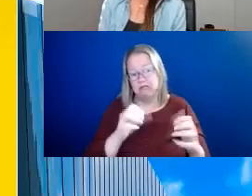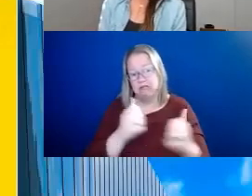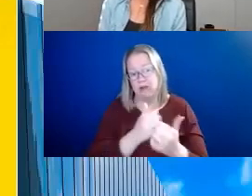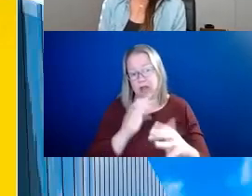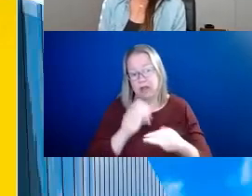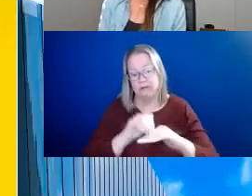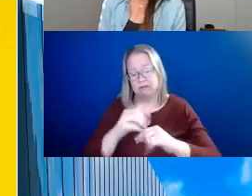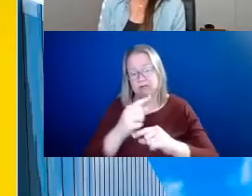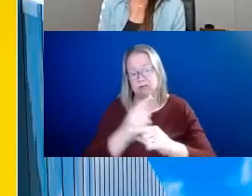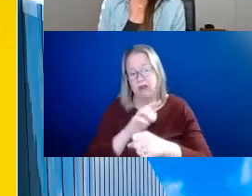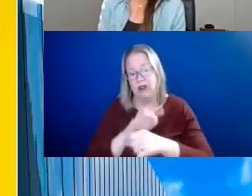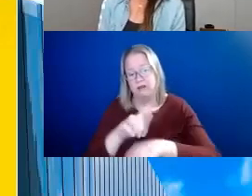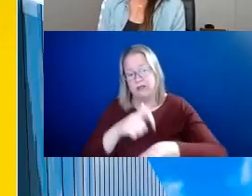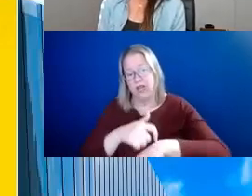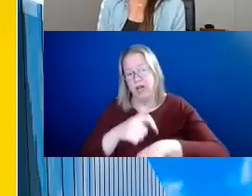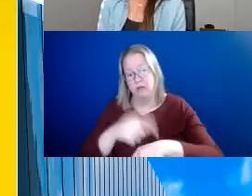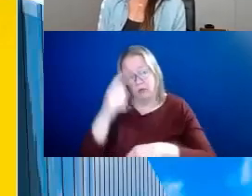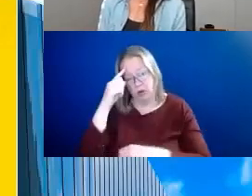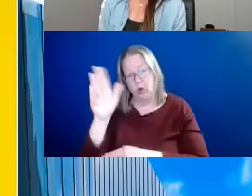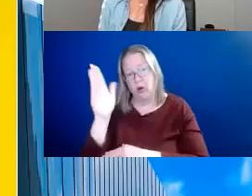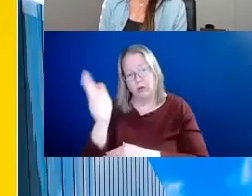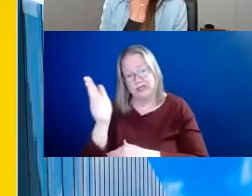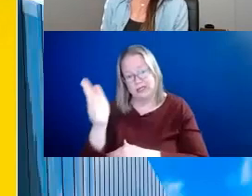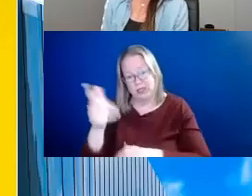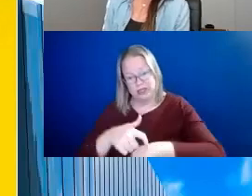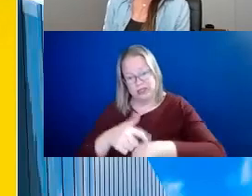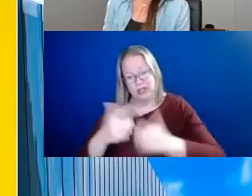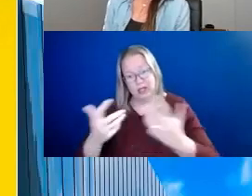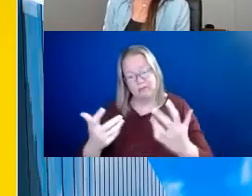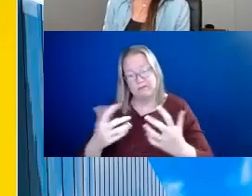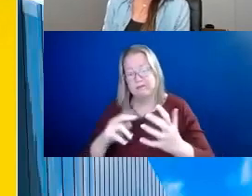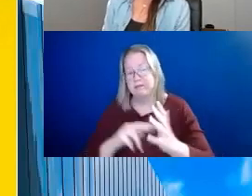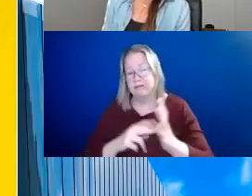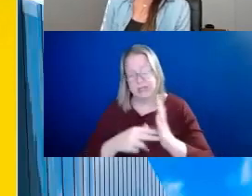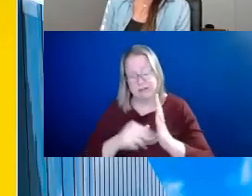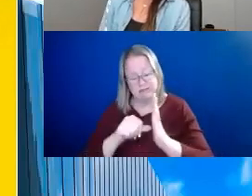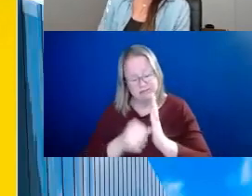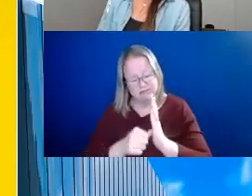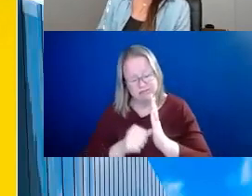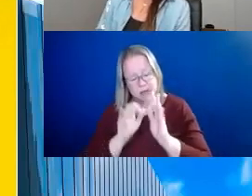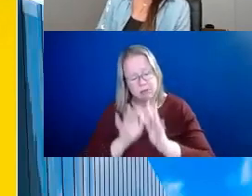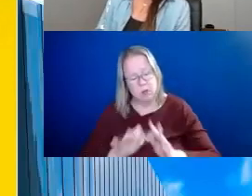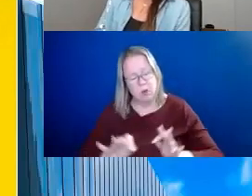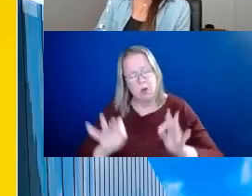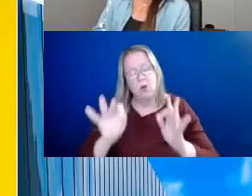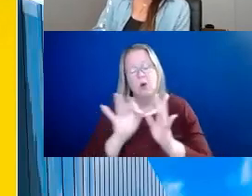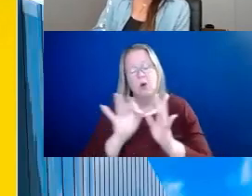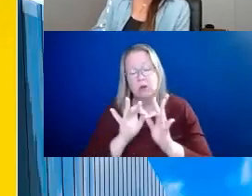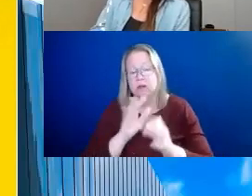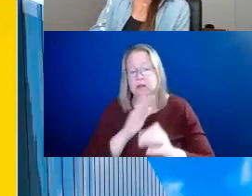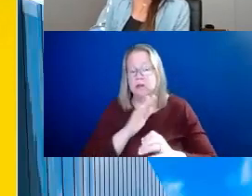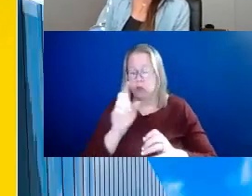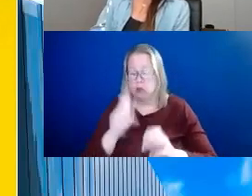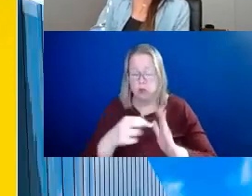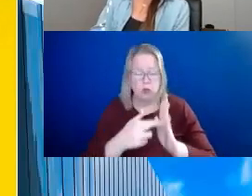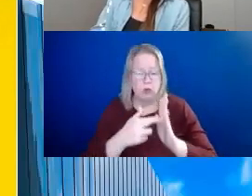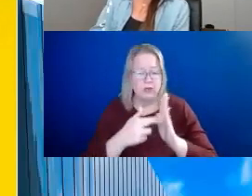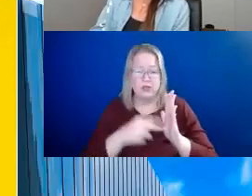presentation. I cannot emphasize enough 12:19:52 how important it is to make sure you register as soon you can.